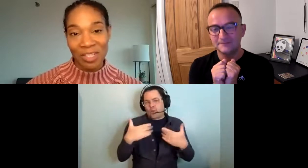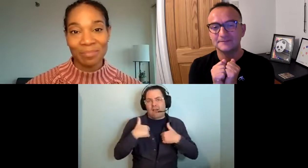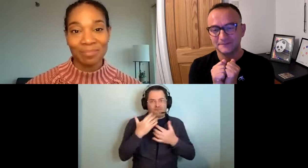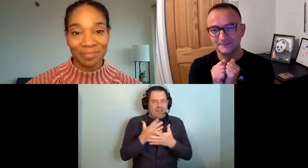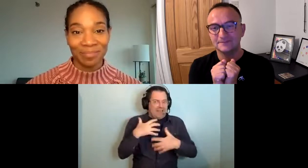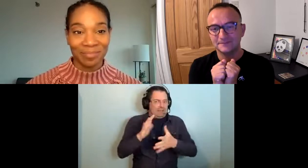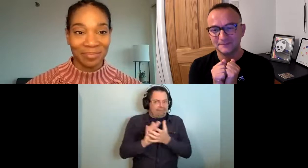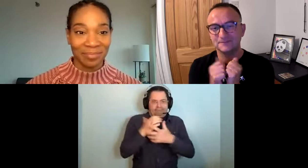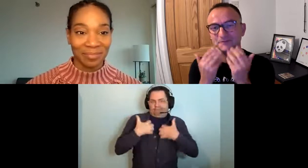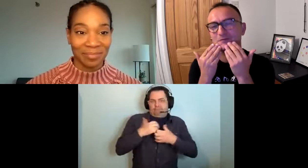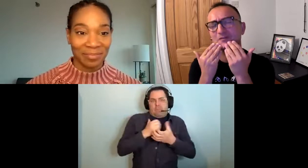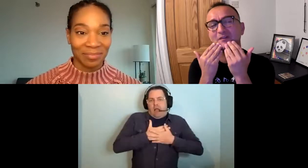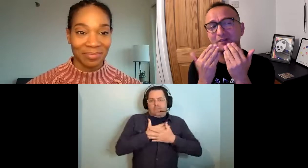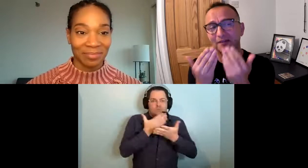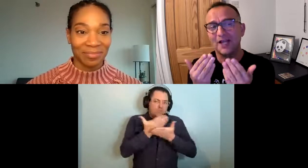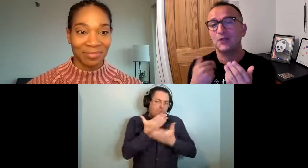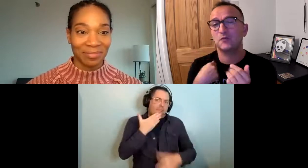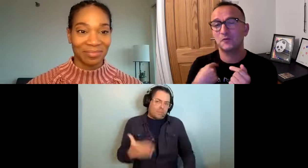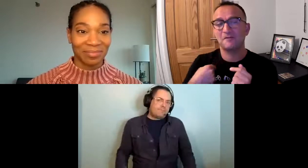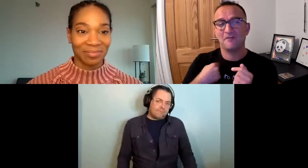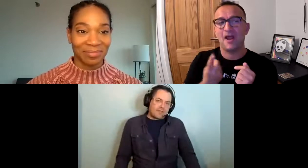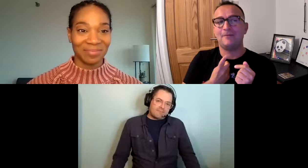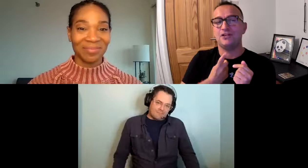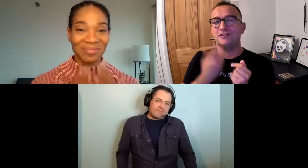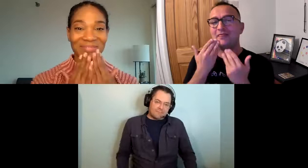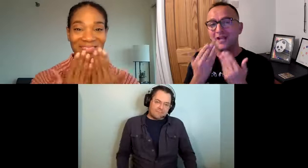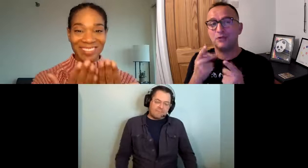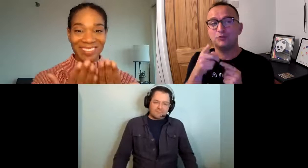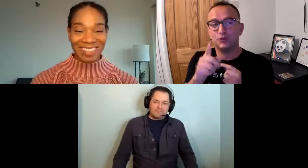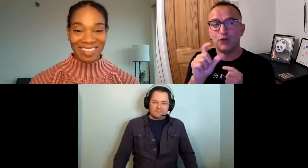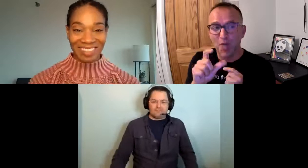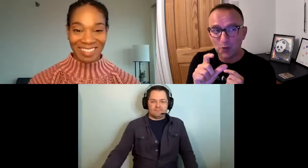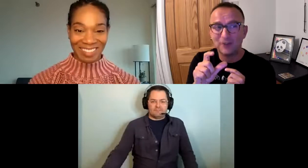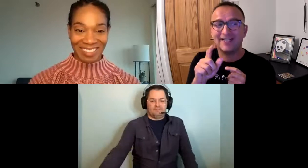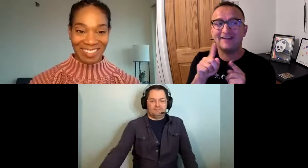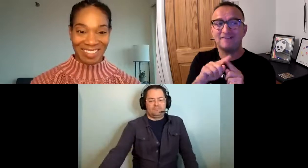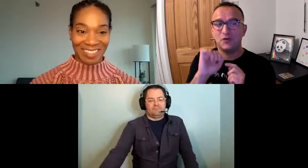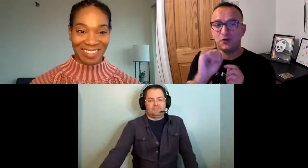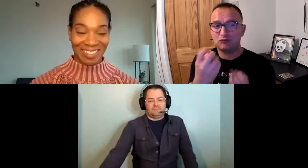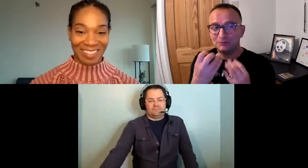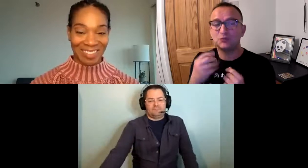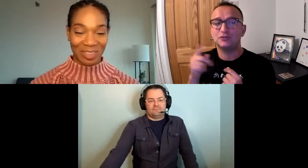Thank you Max, Christopher our interpreters. Lisa are captioner, the whole team thank you so much